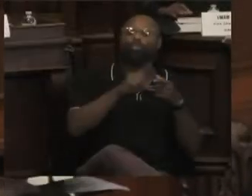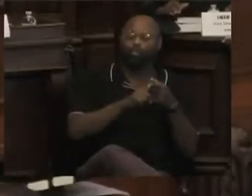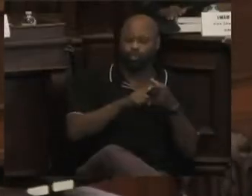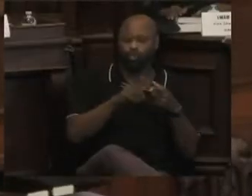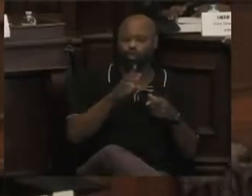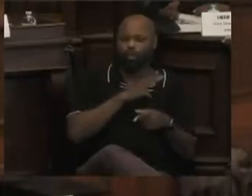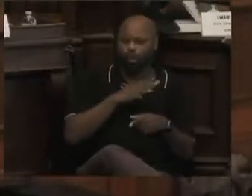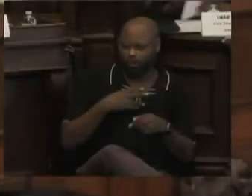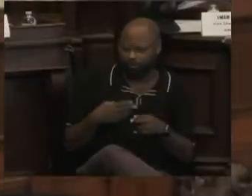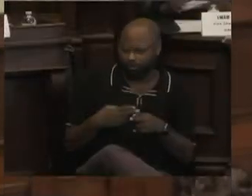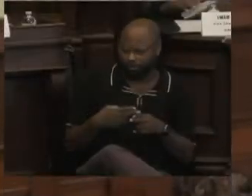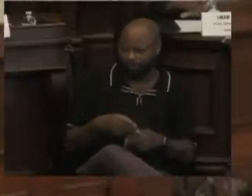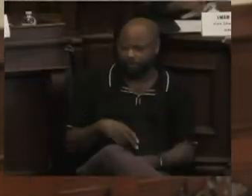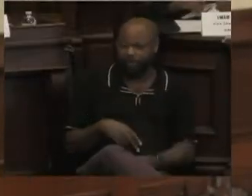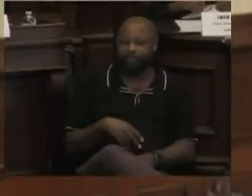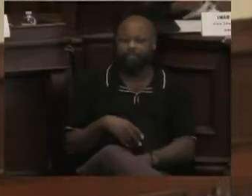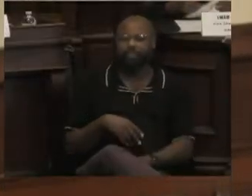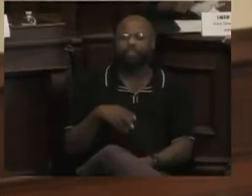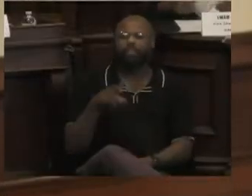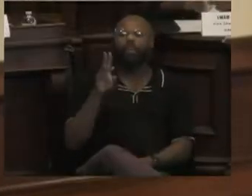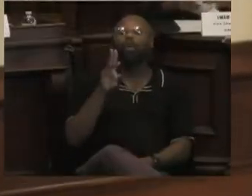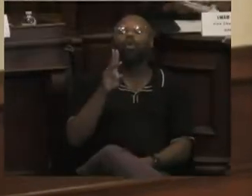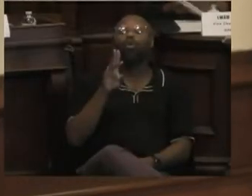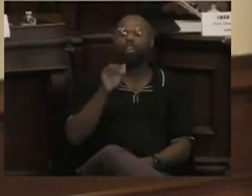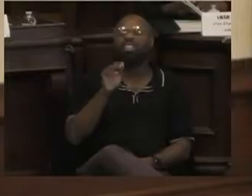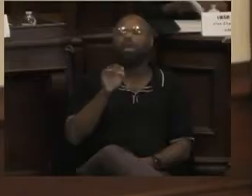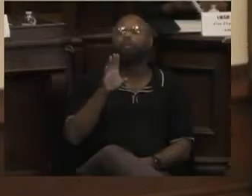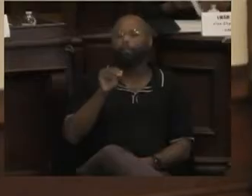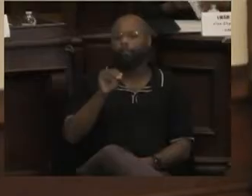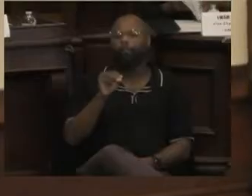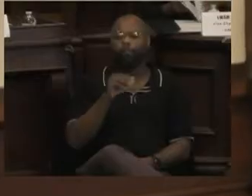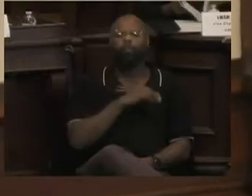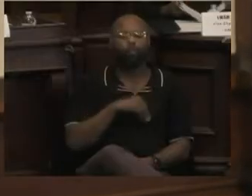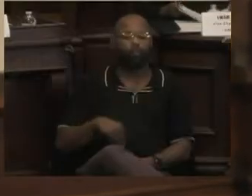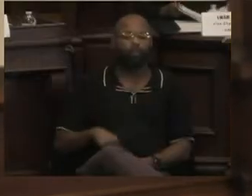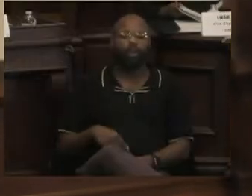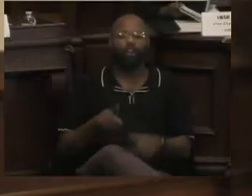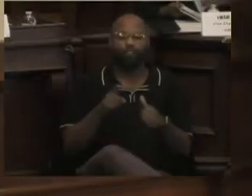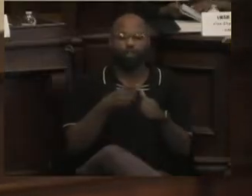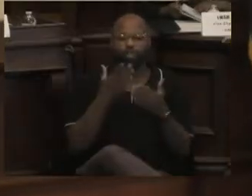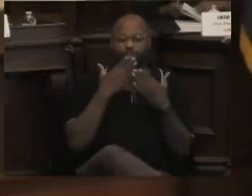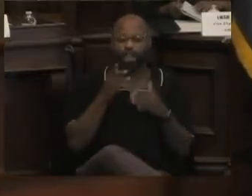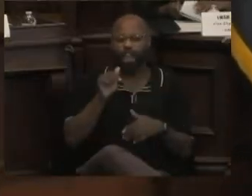appointee to the board. Thank